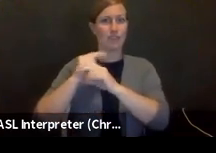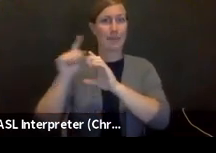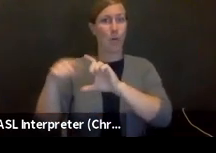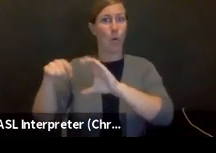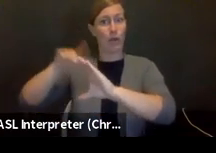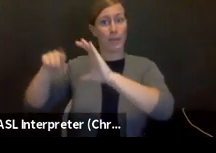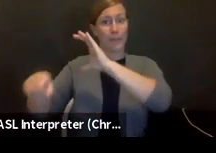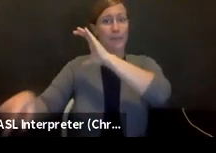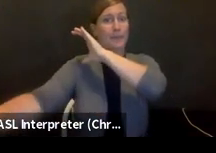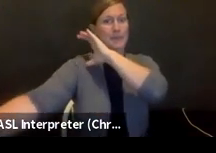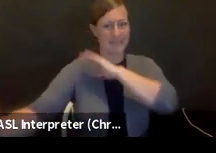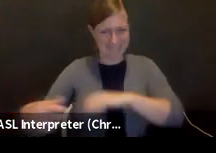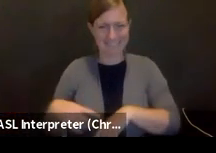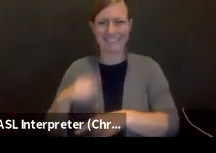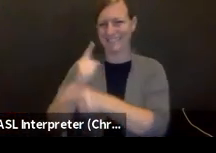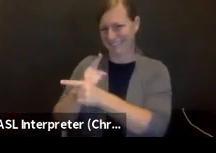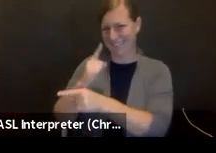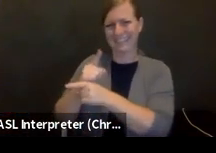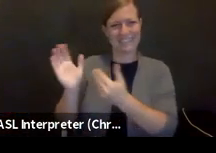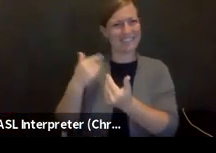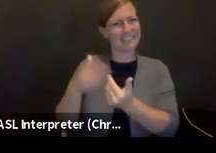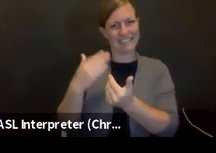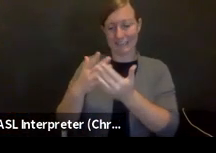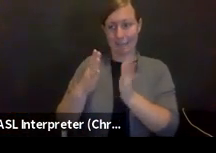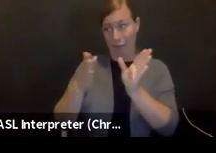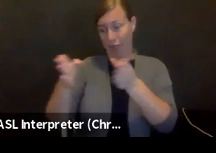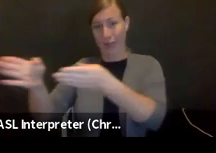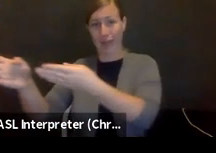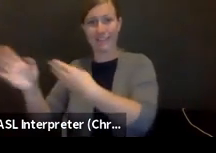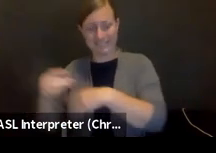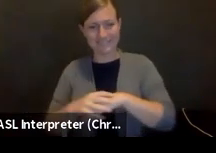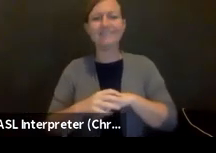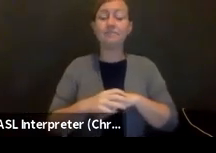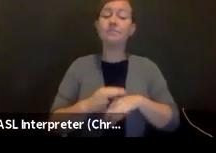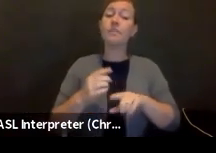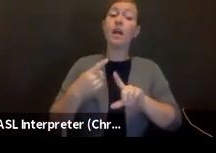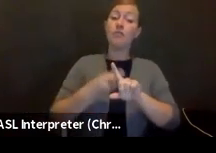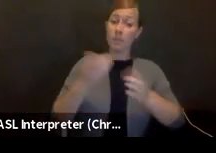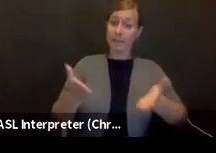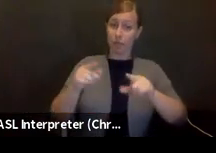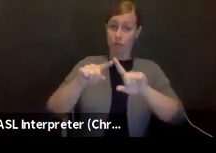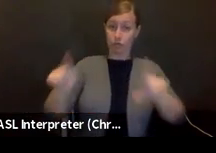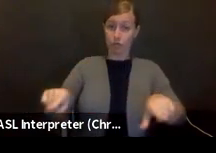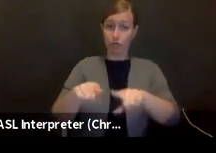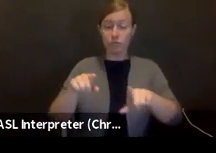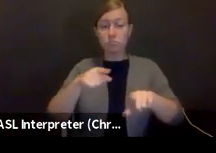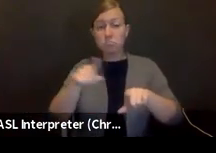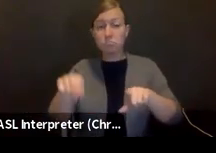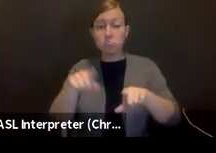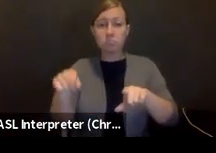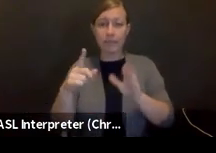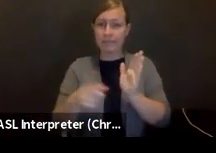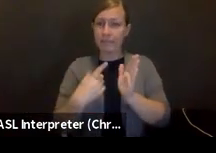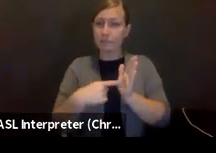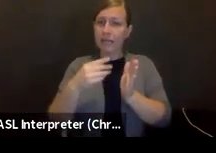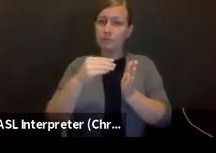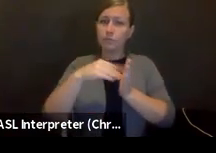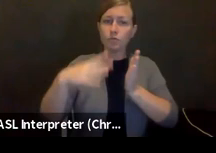ESD 189 - Amy Colburn: Is yes, which is easy to do. We know that. So from here, if a student, for some reason, you know, sometimes, especially if kids are working on us a little bit smaller screen.